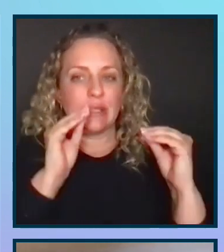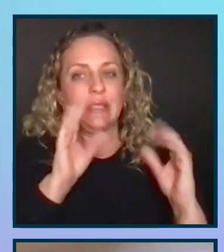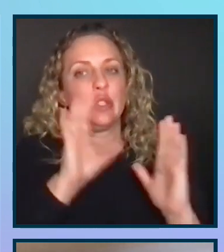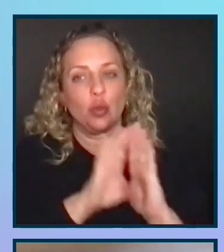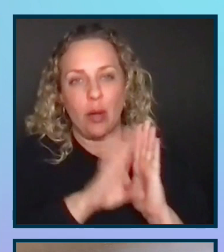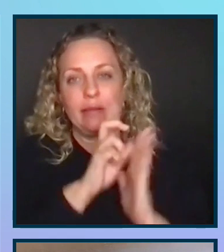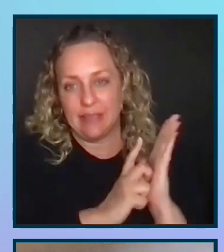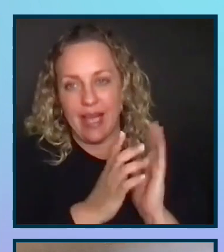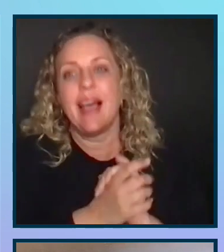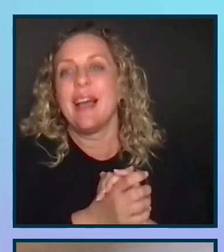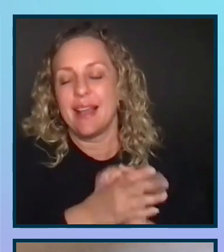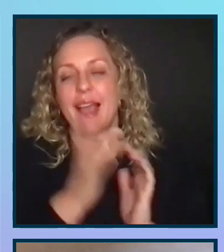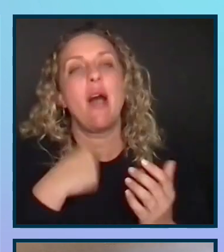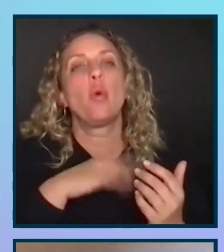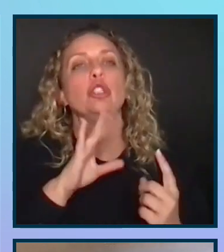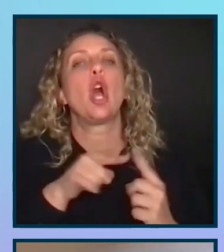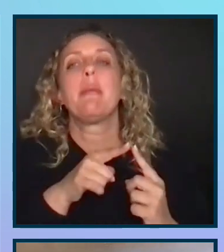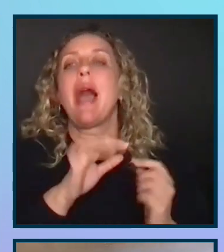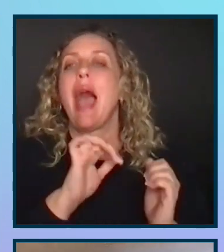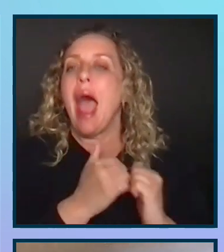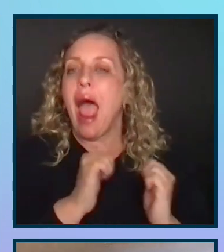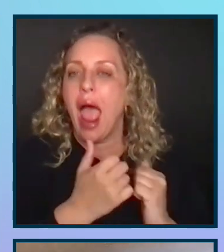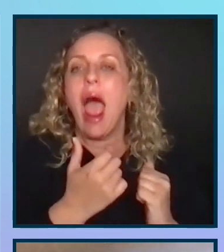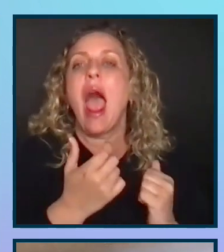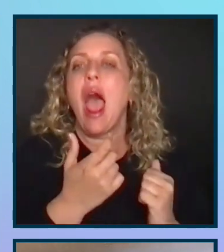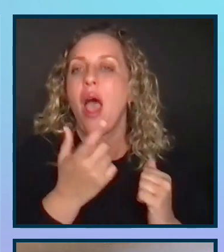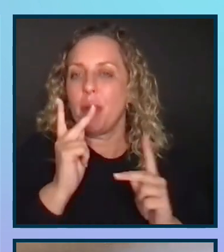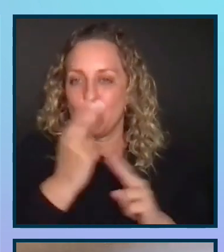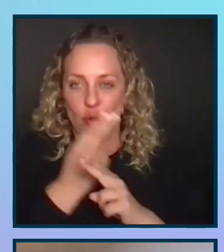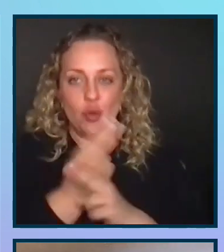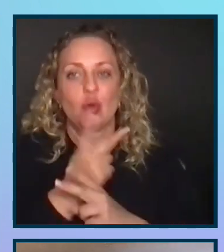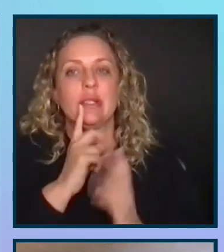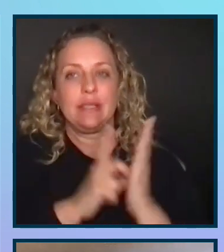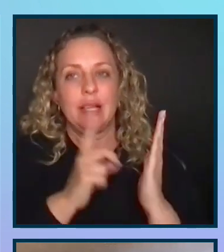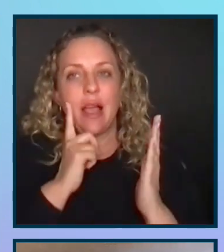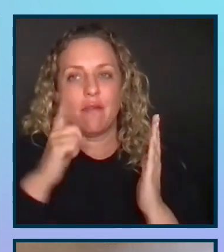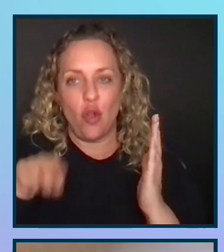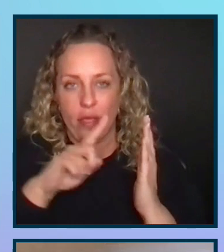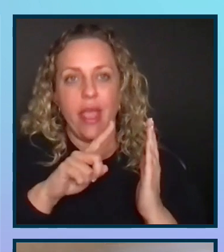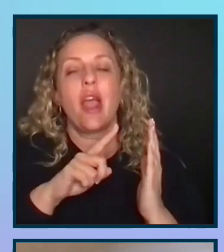Let me talk about how my students use Abilities Design for their projects.